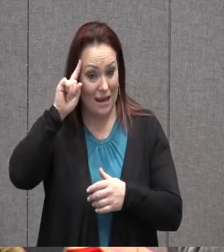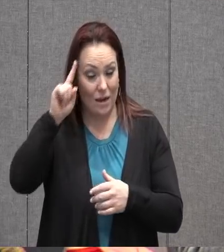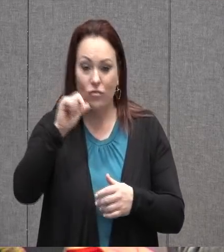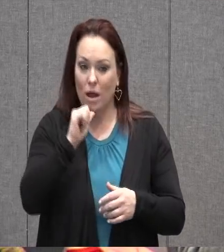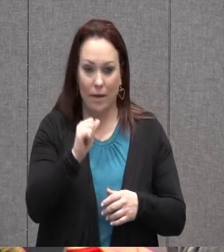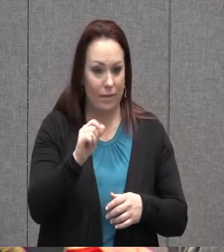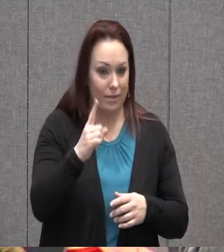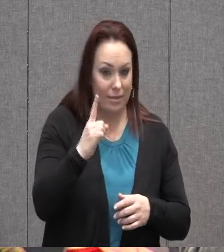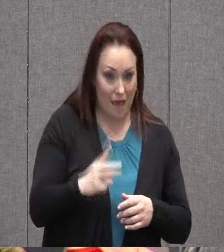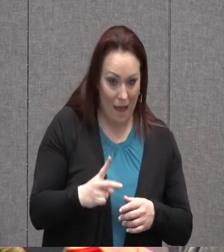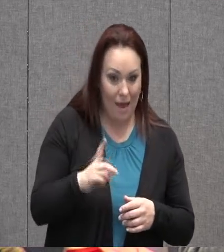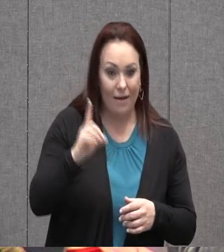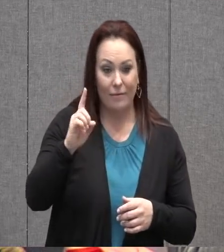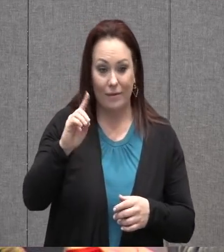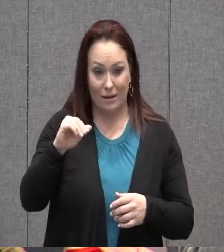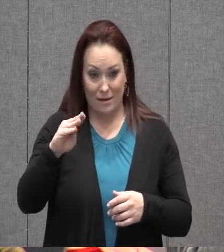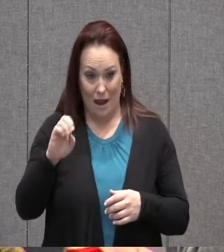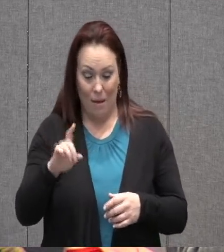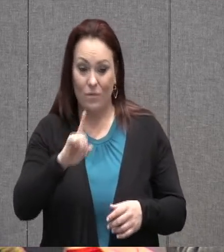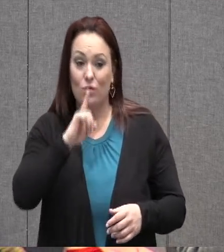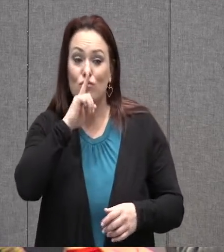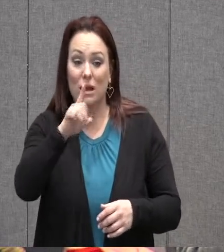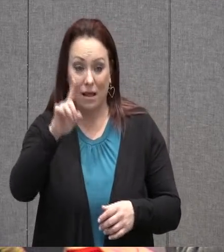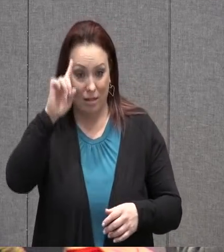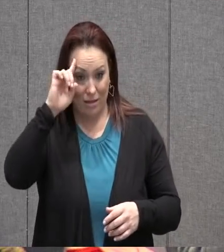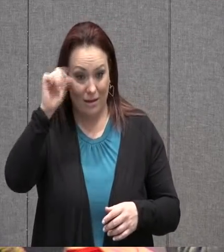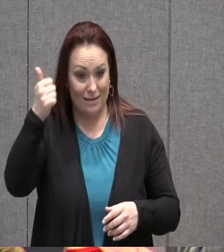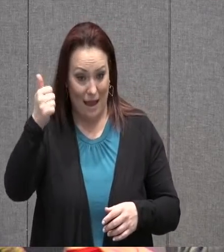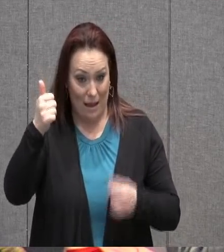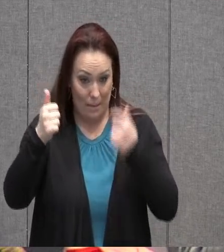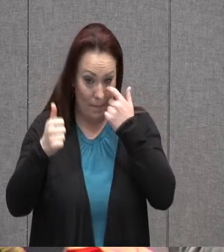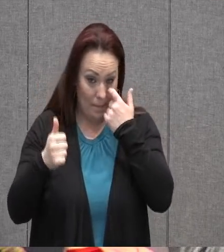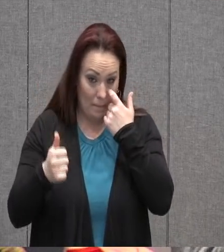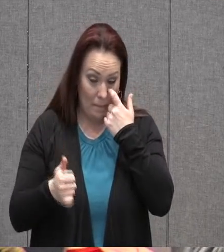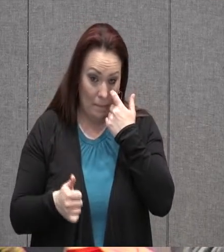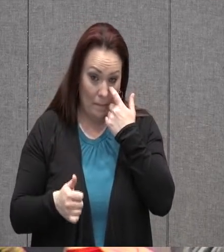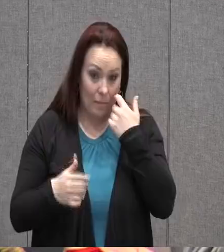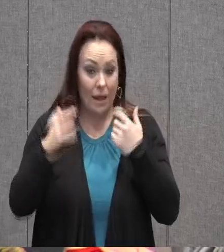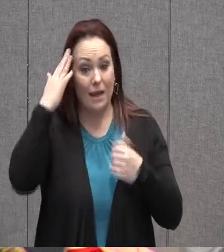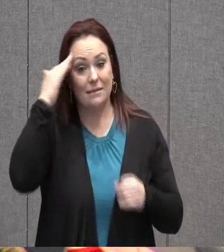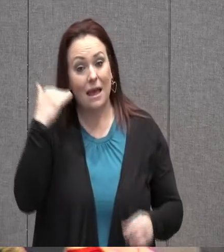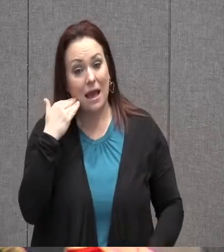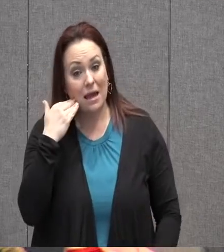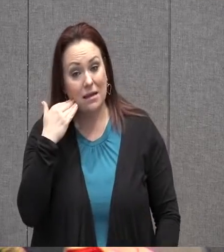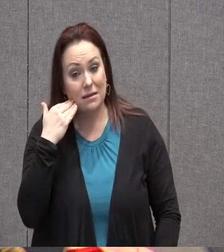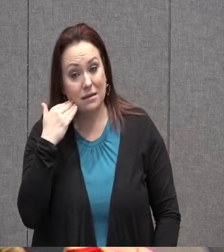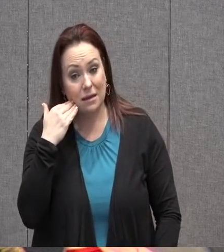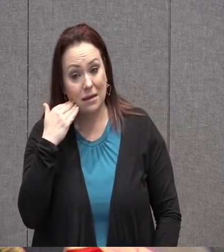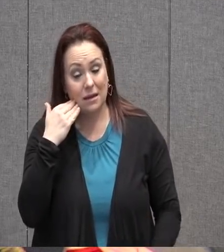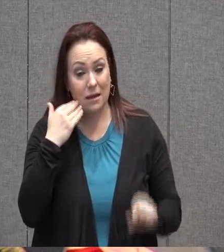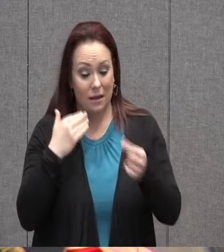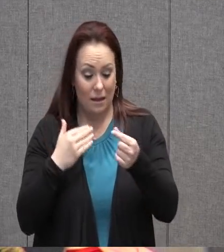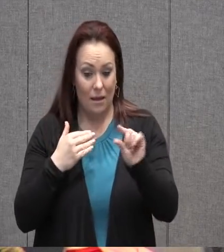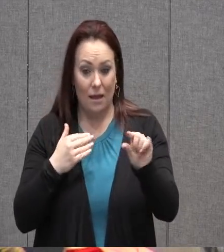Not the half-dime, the real dime. This dime also has a head and a tail on it.